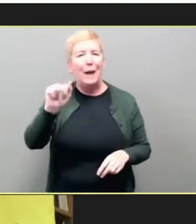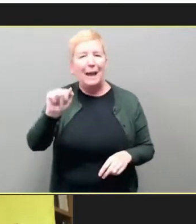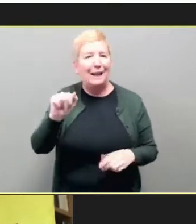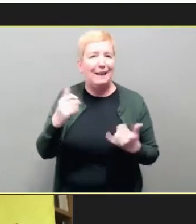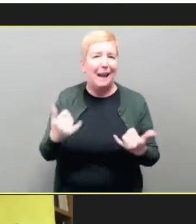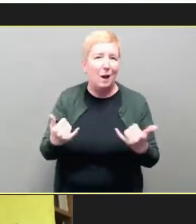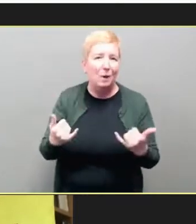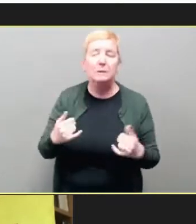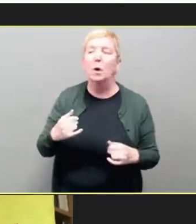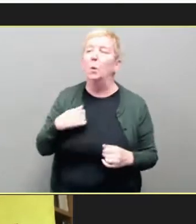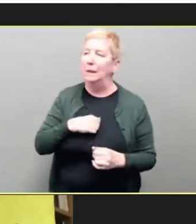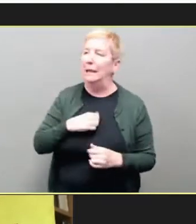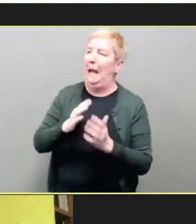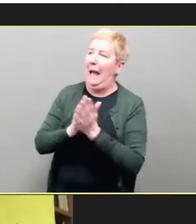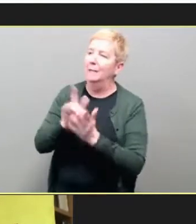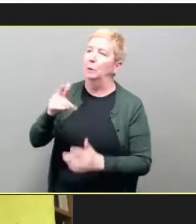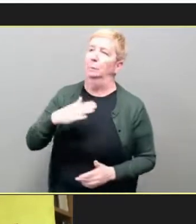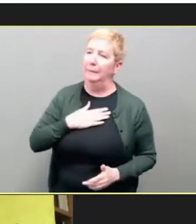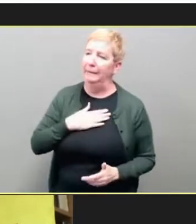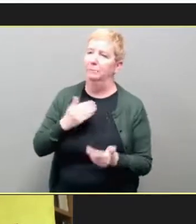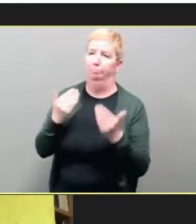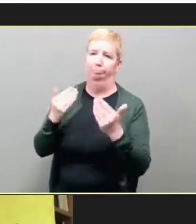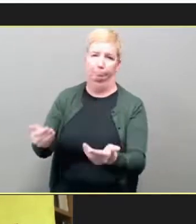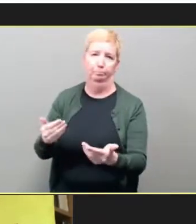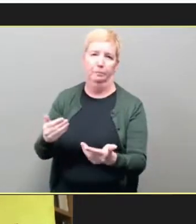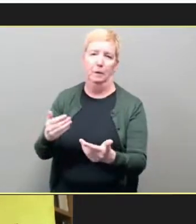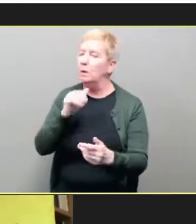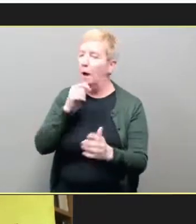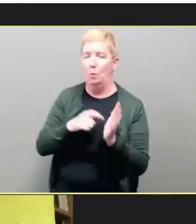please get the vaccine were not requiring it, Doctors Grace, I'll let